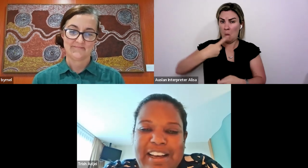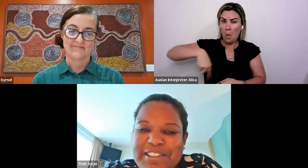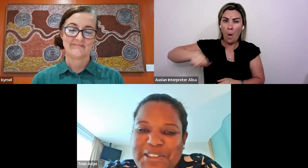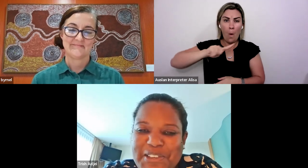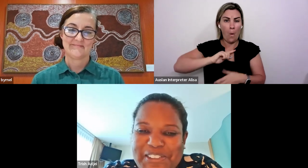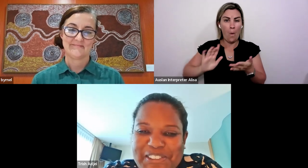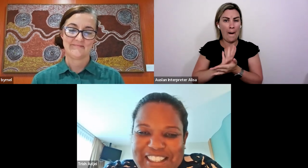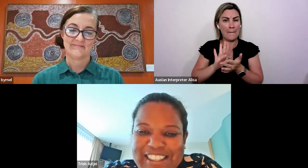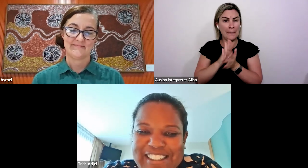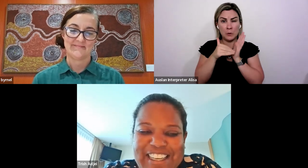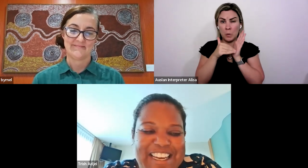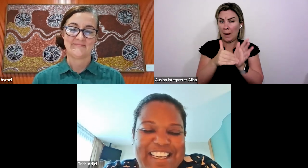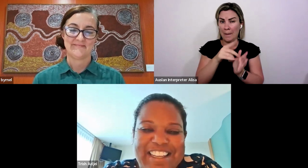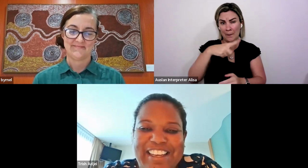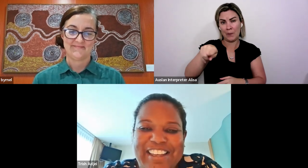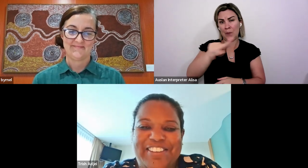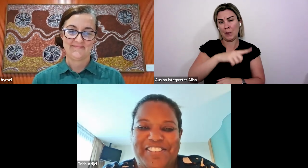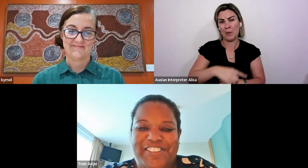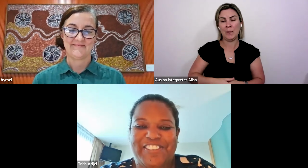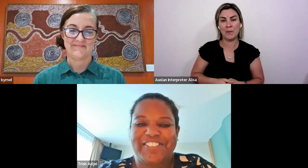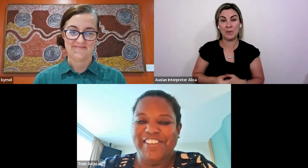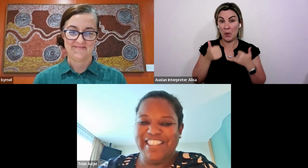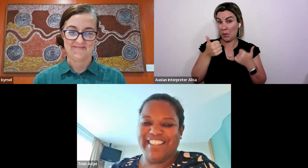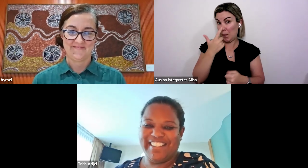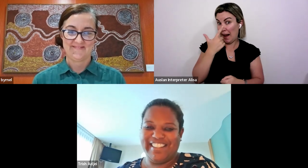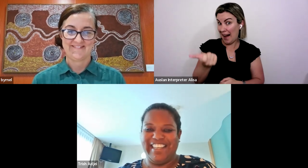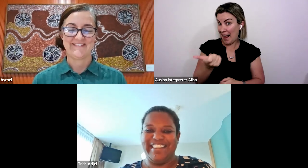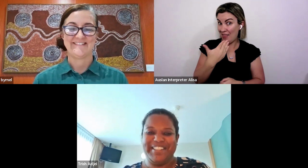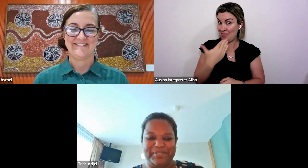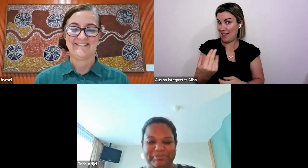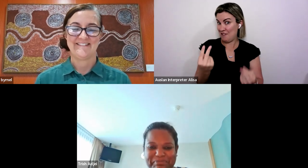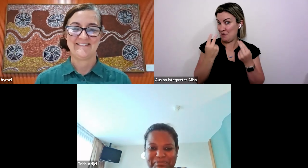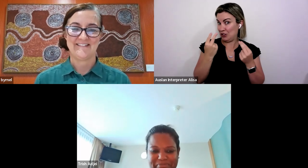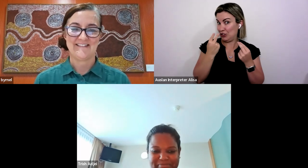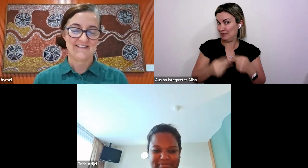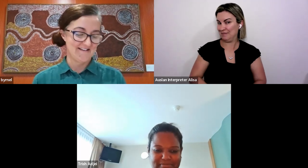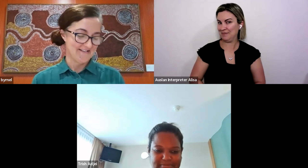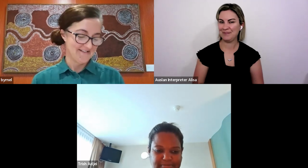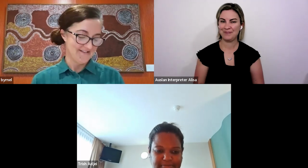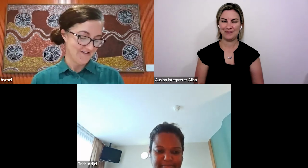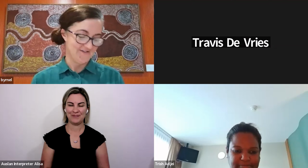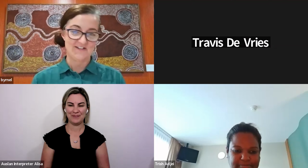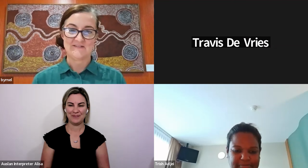So, good luck. And thank you for watching us. Thanks. Thanks a lot, Trish.